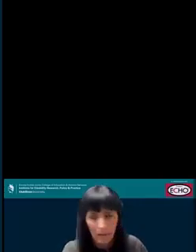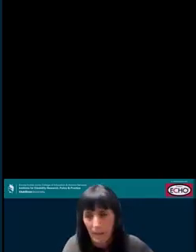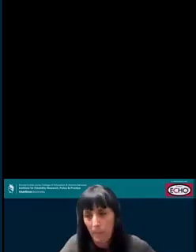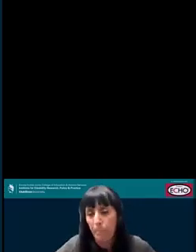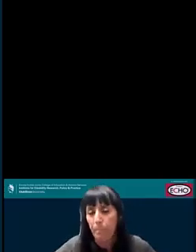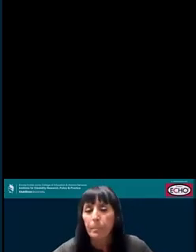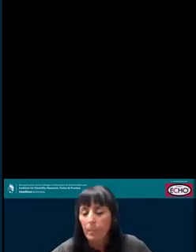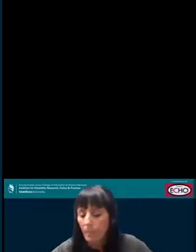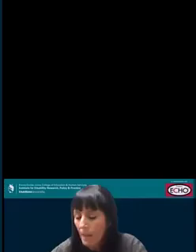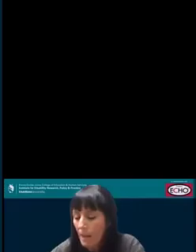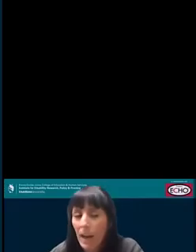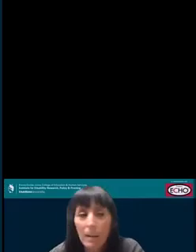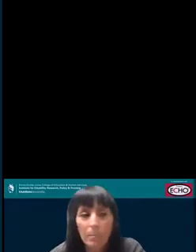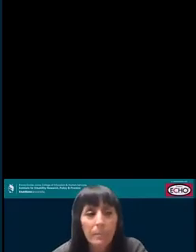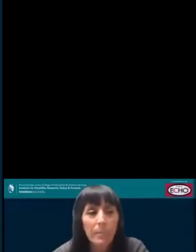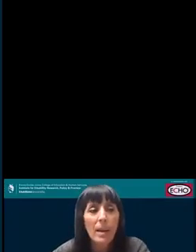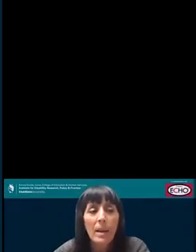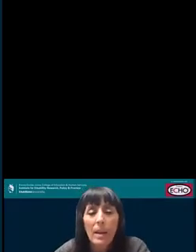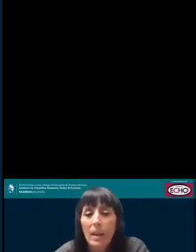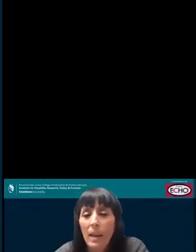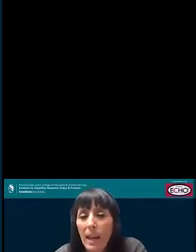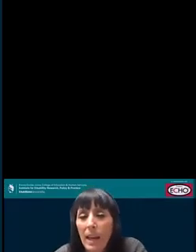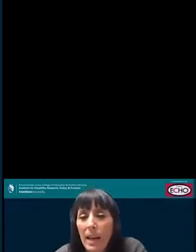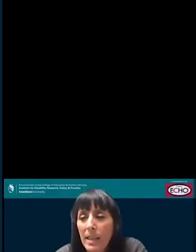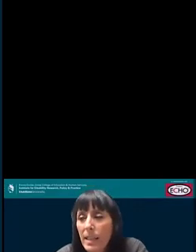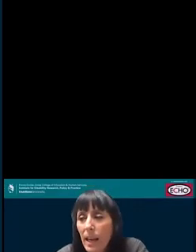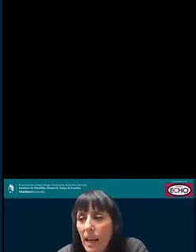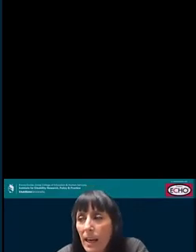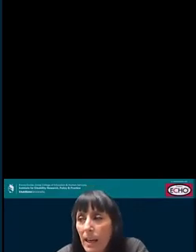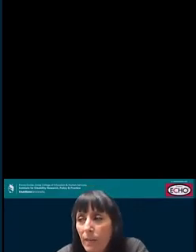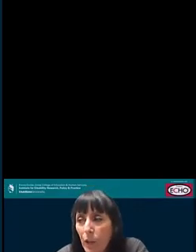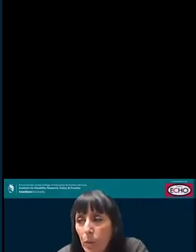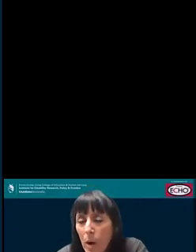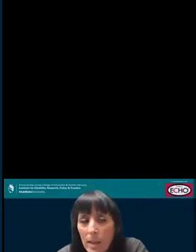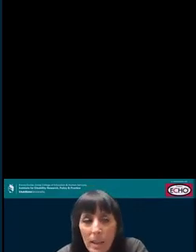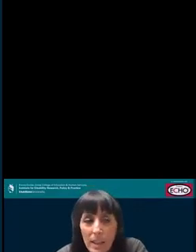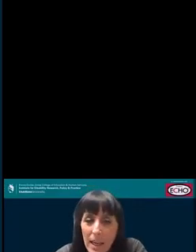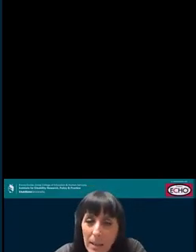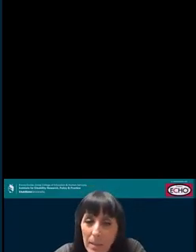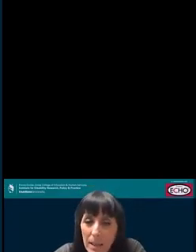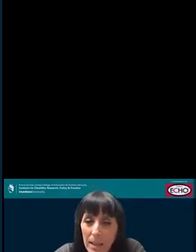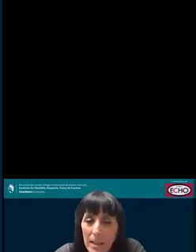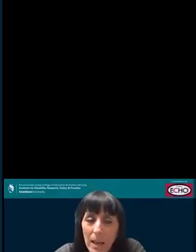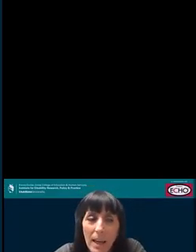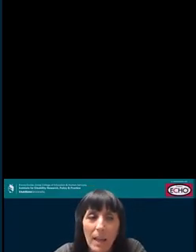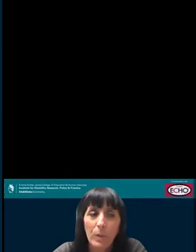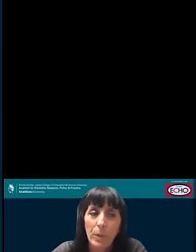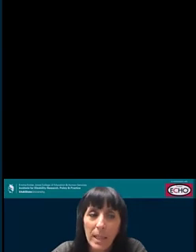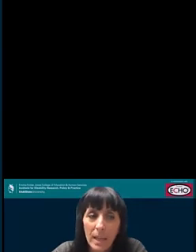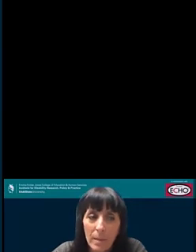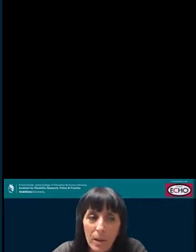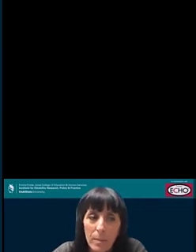sorry. Um, and if you want to take a minute and rename your